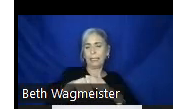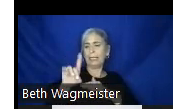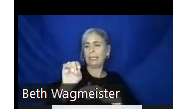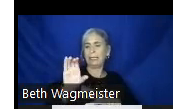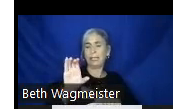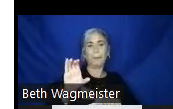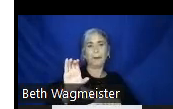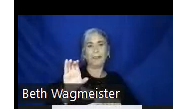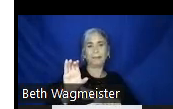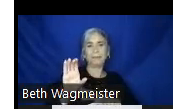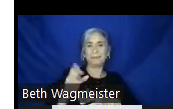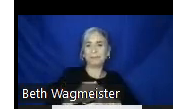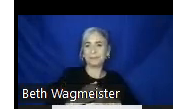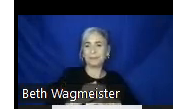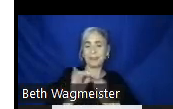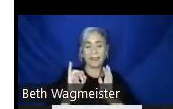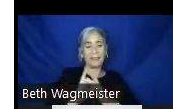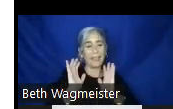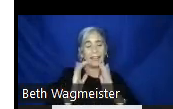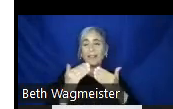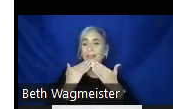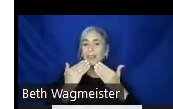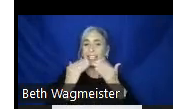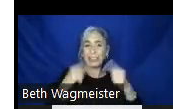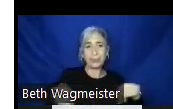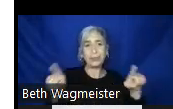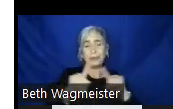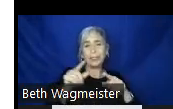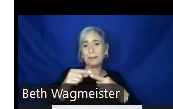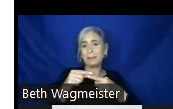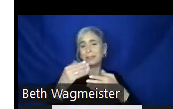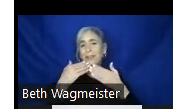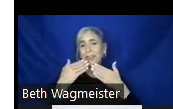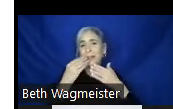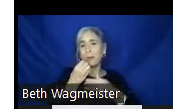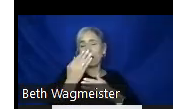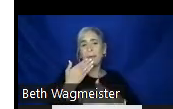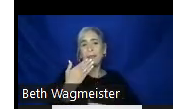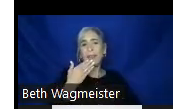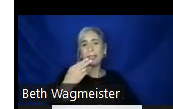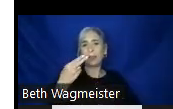So with that, I would like to thank you, special warm thank you to Hidde of course. And thank you